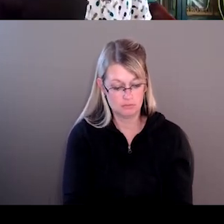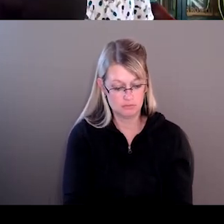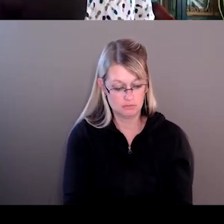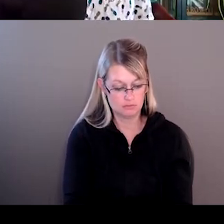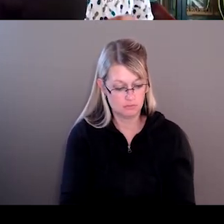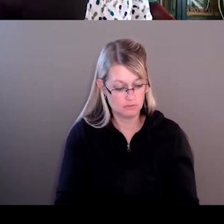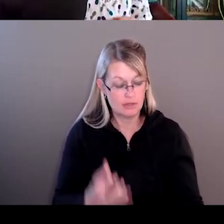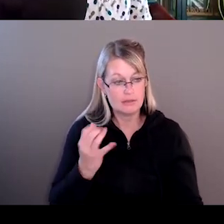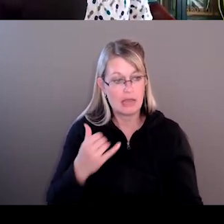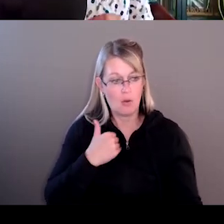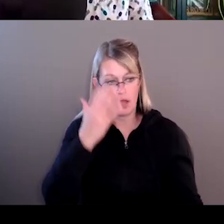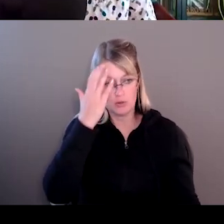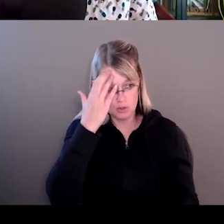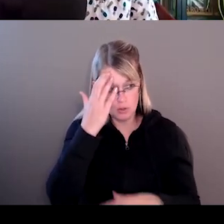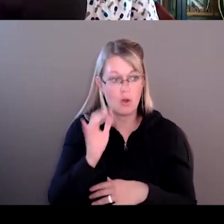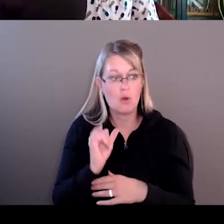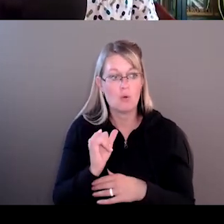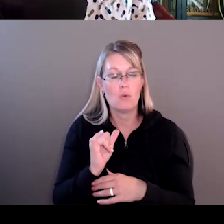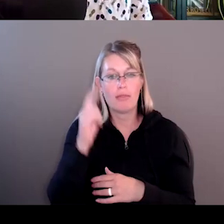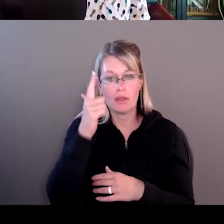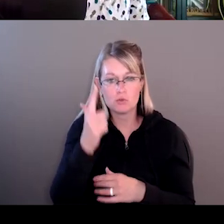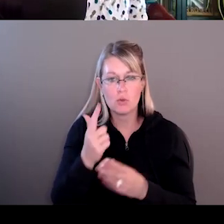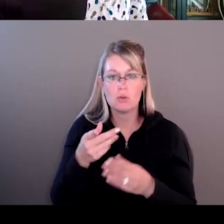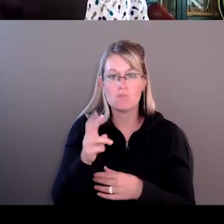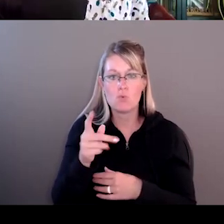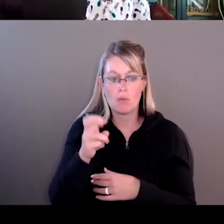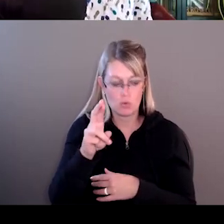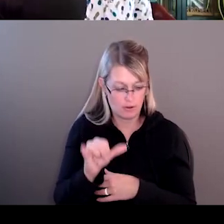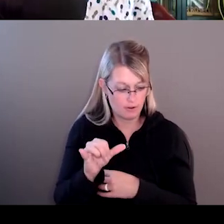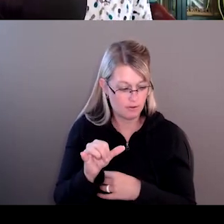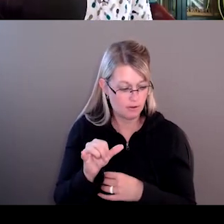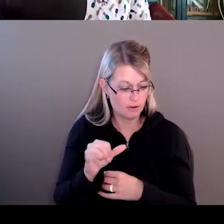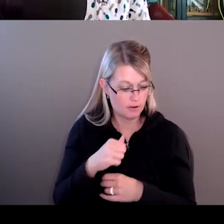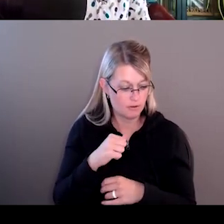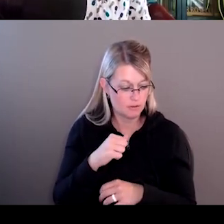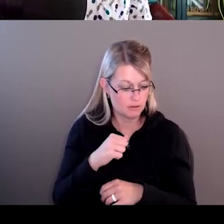content with logical property positioning, and I give that a border instead of a background color,